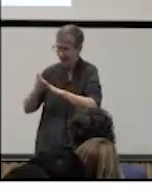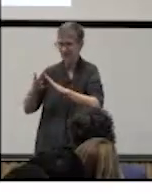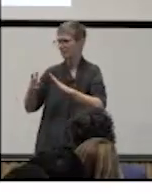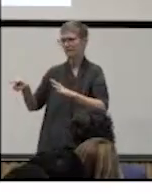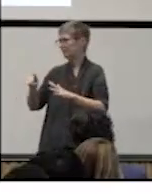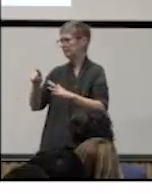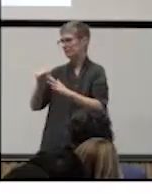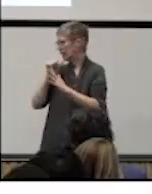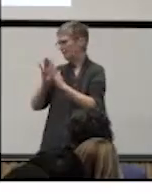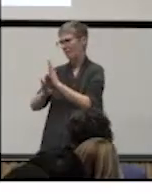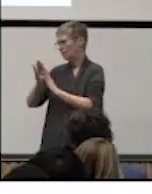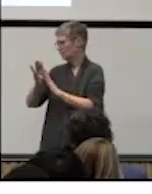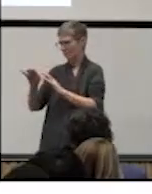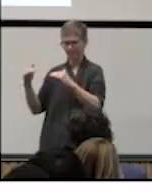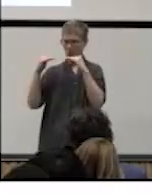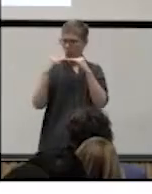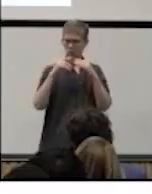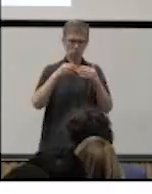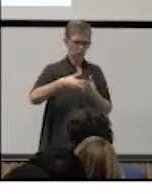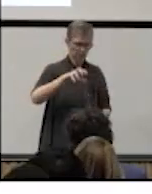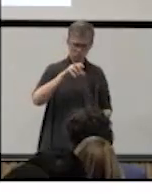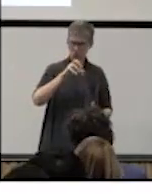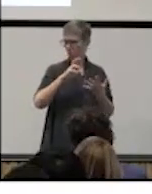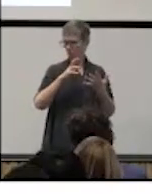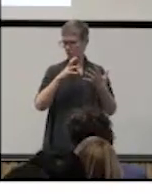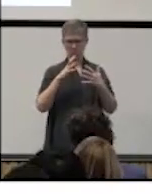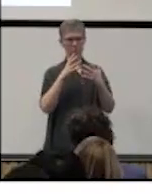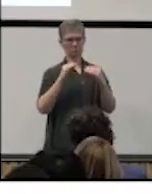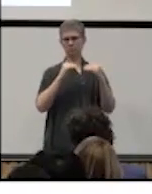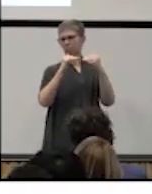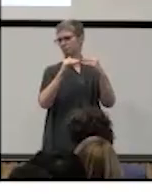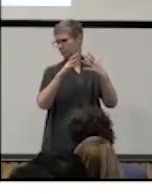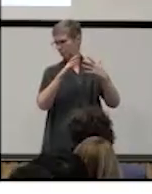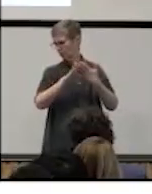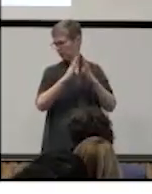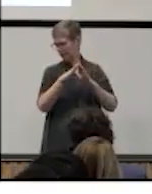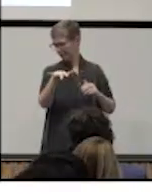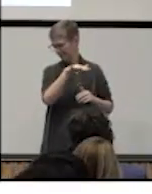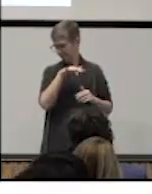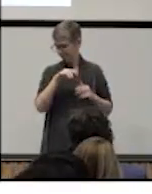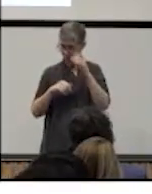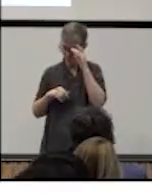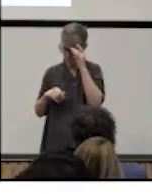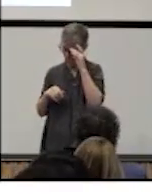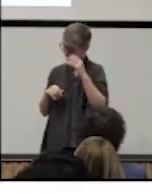in their developmental outcomes and their access to care. After the child is first identified